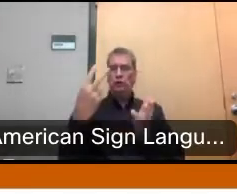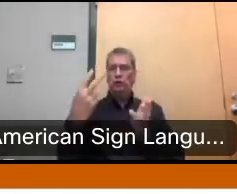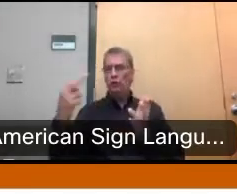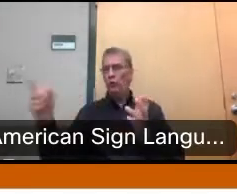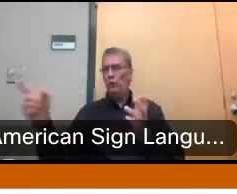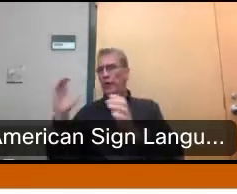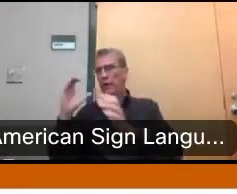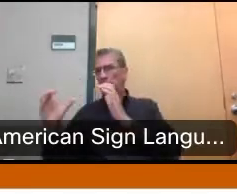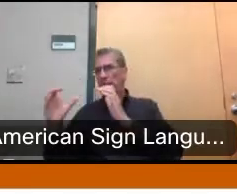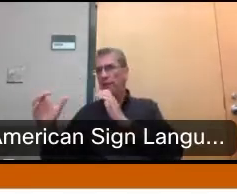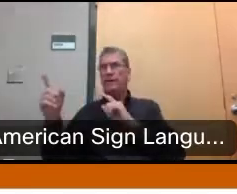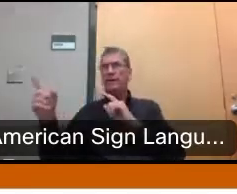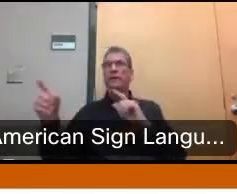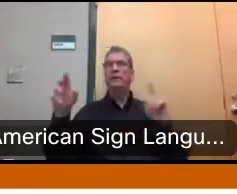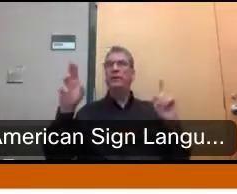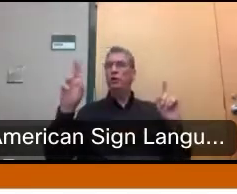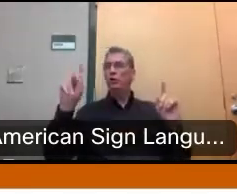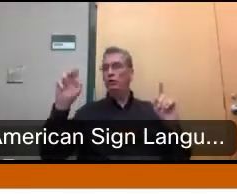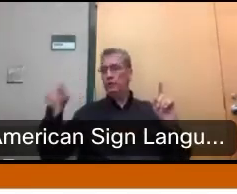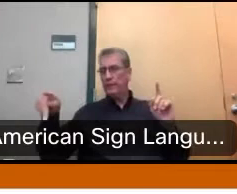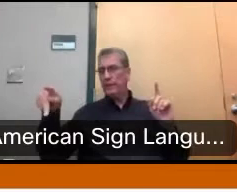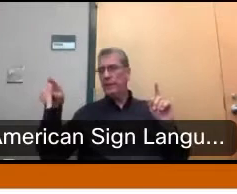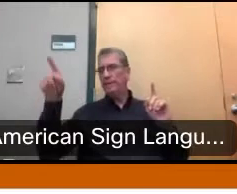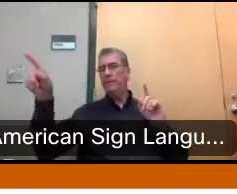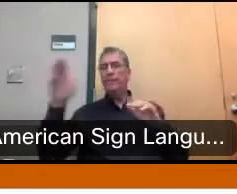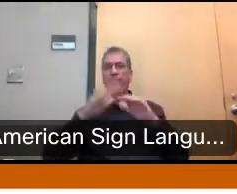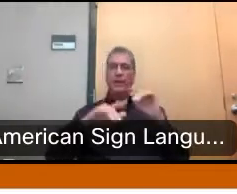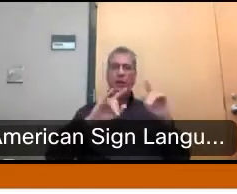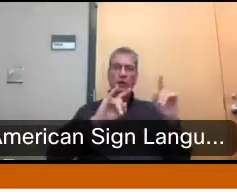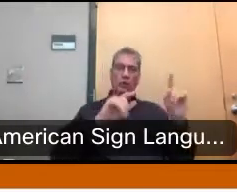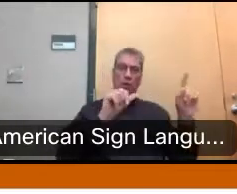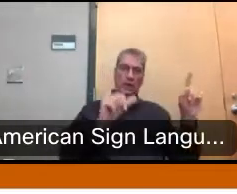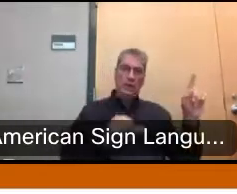It does better at YouTube than U. T. Austin and you tap students who see this 1 express